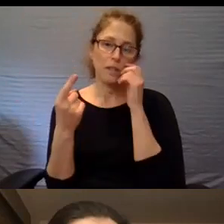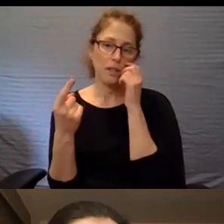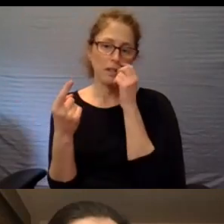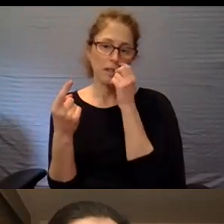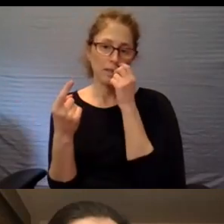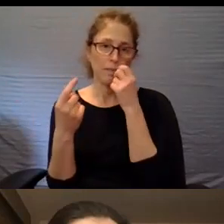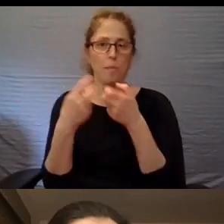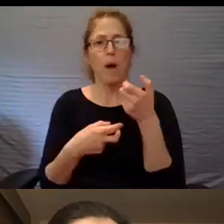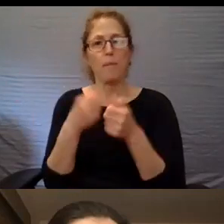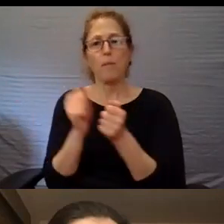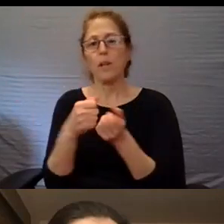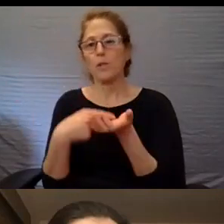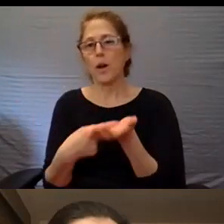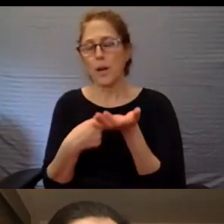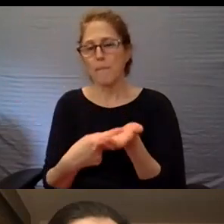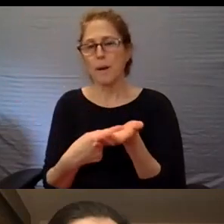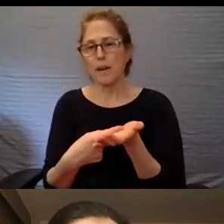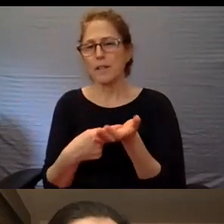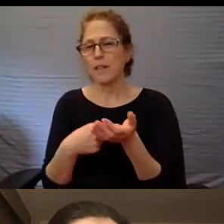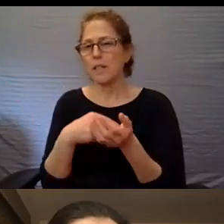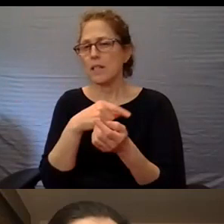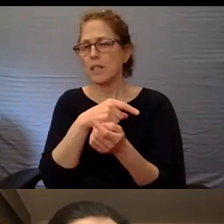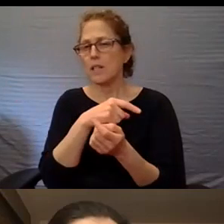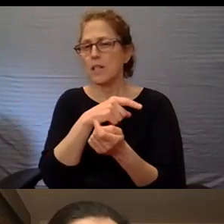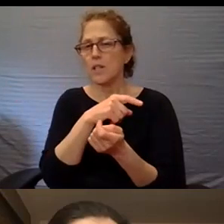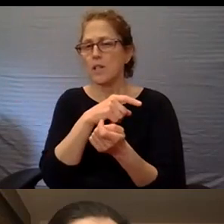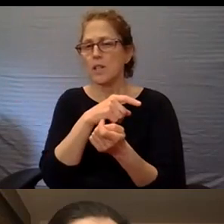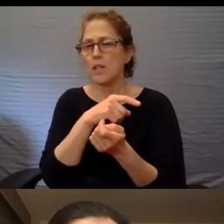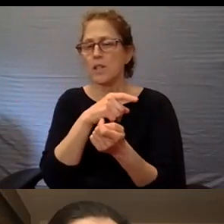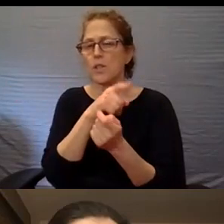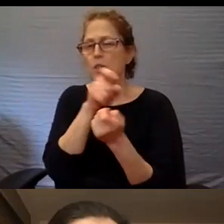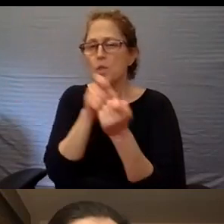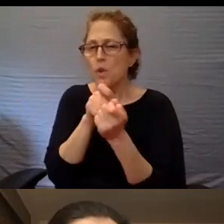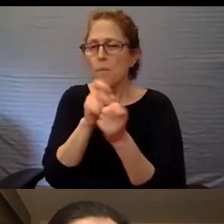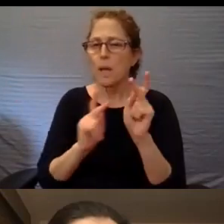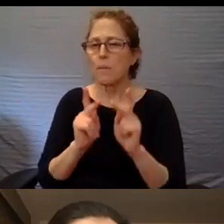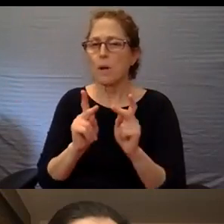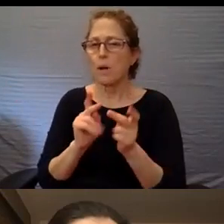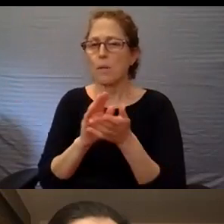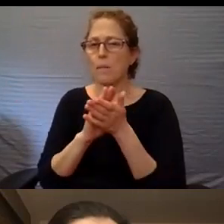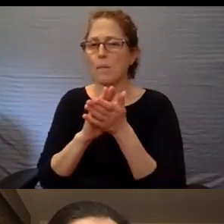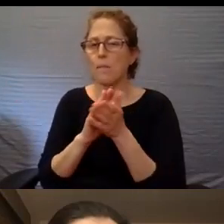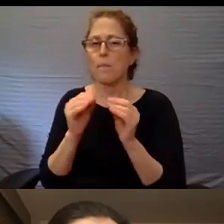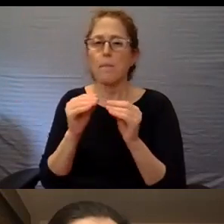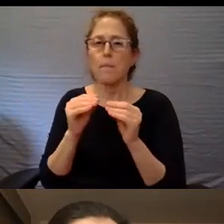talking about certain people being vulnerable is that a lot of times that rhetoric naturalizes